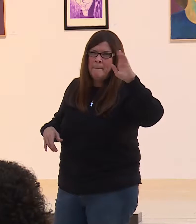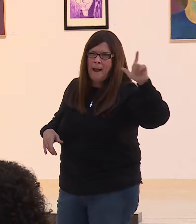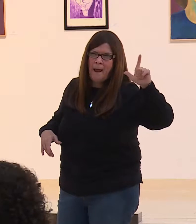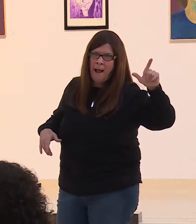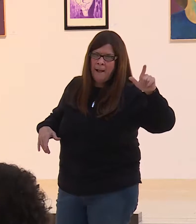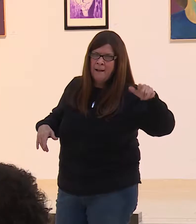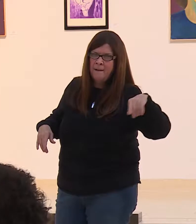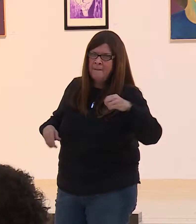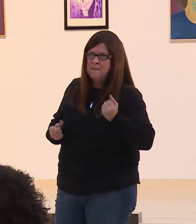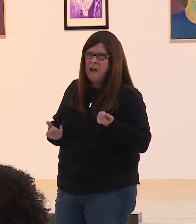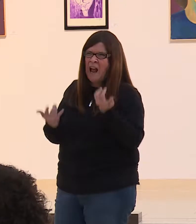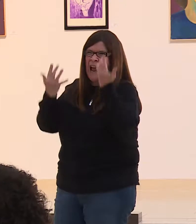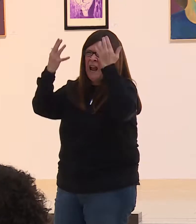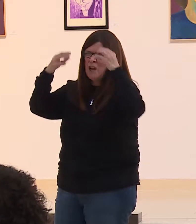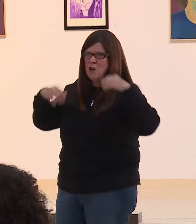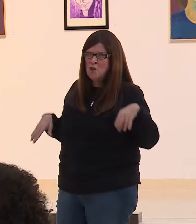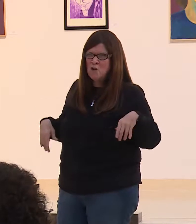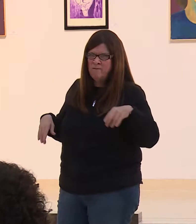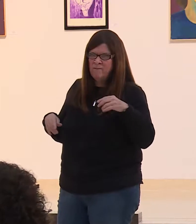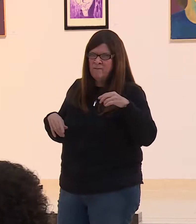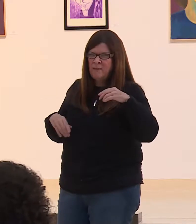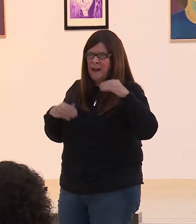which is like A.G. Bell.